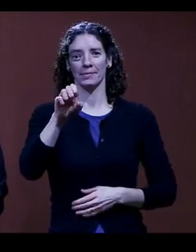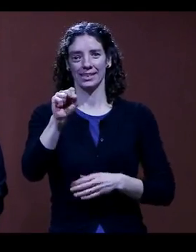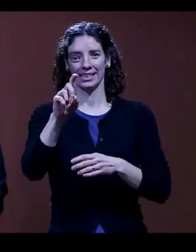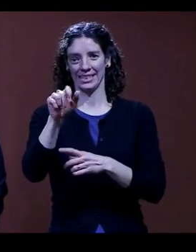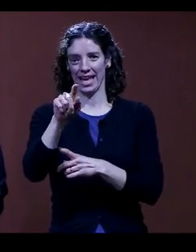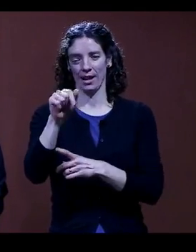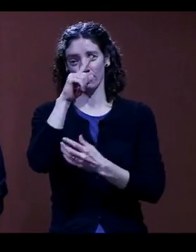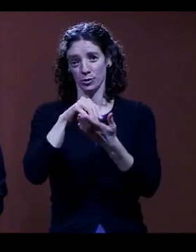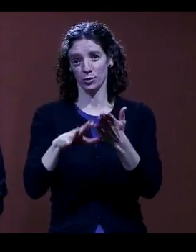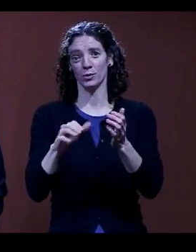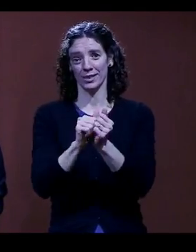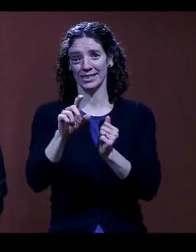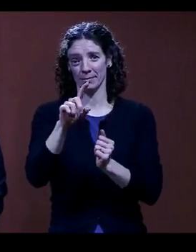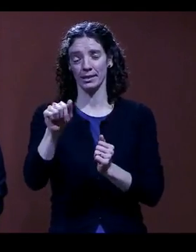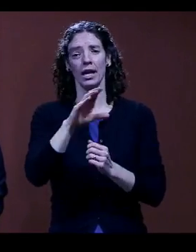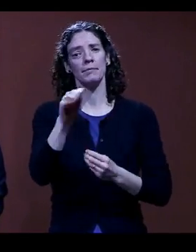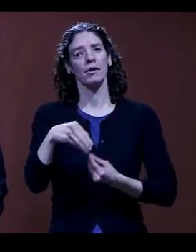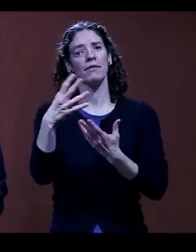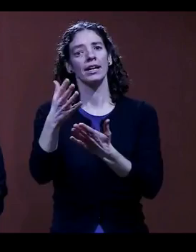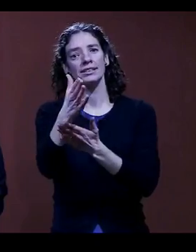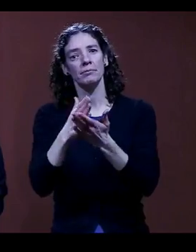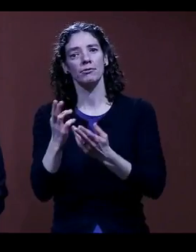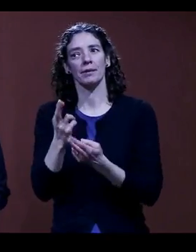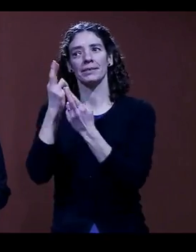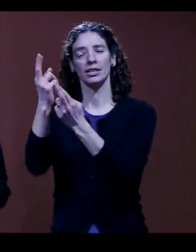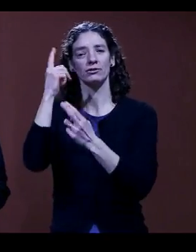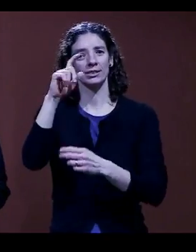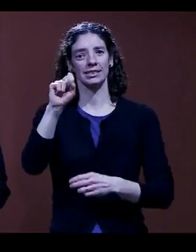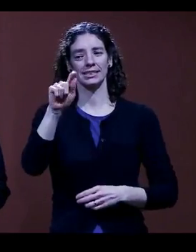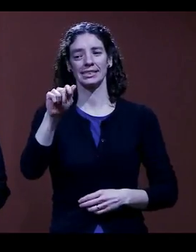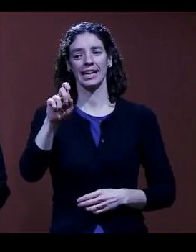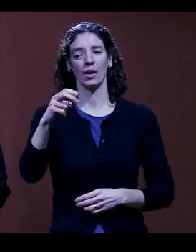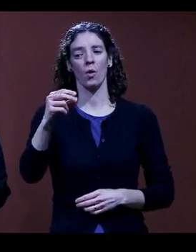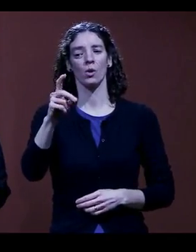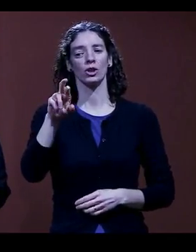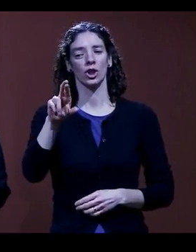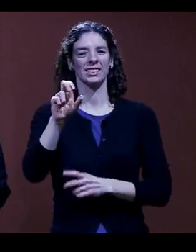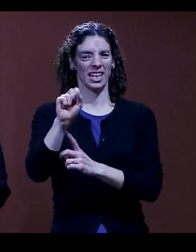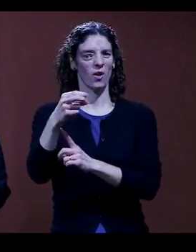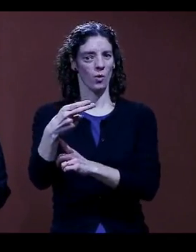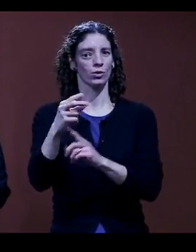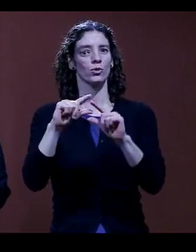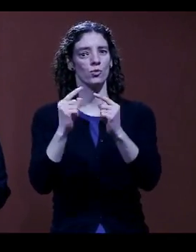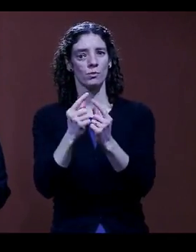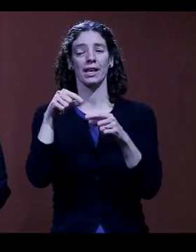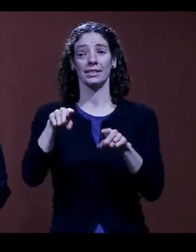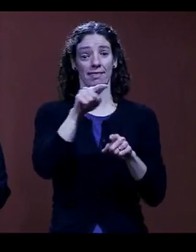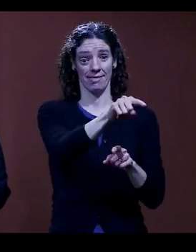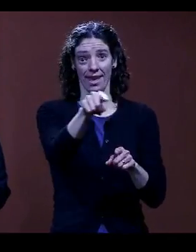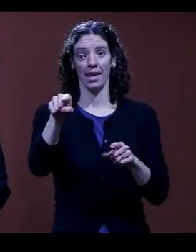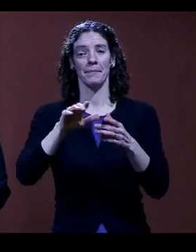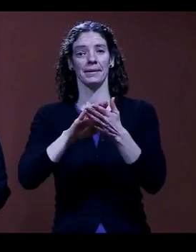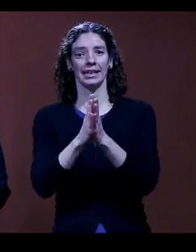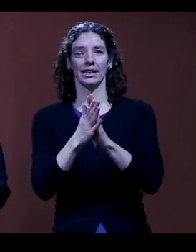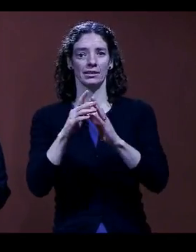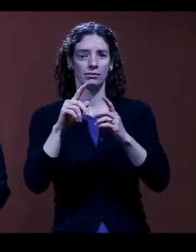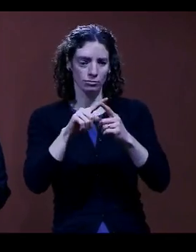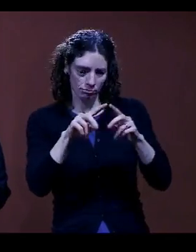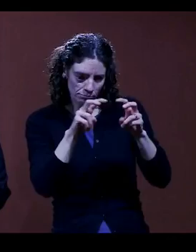and really provide some recommendations for stakeholder groups as they begin to analyze and interpret post-school outcomes data.